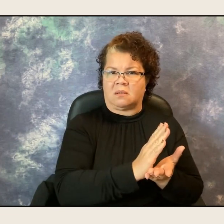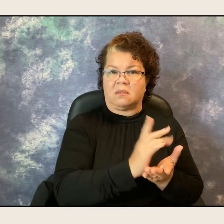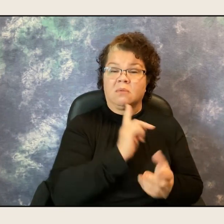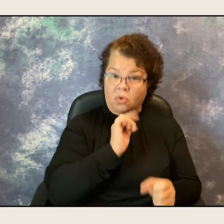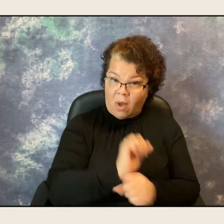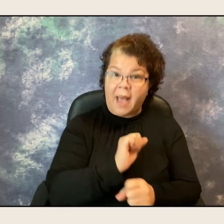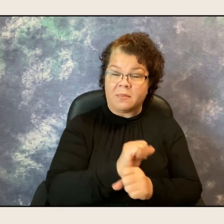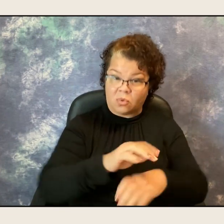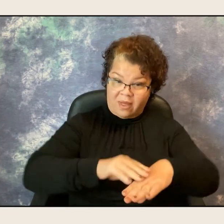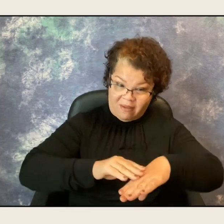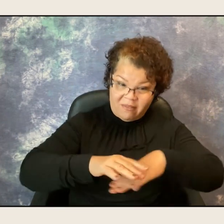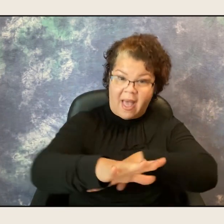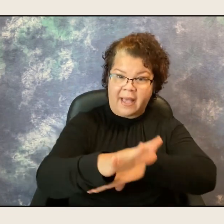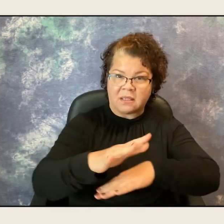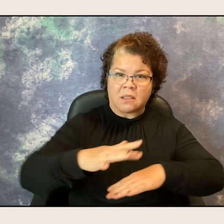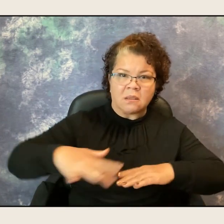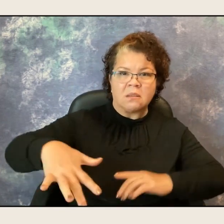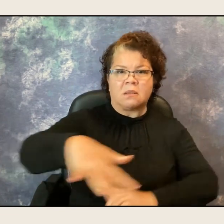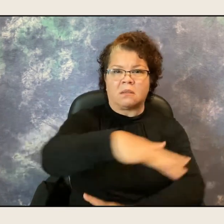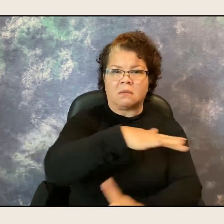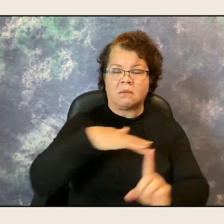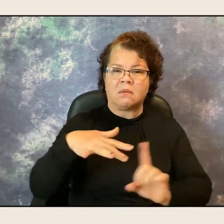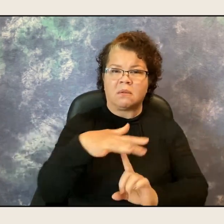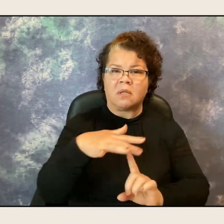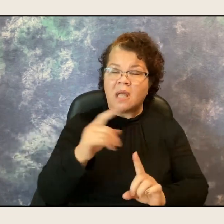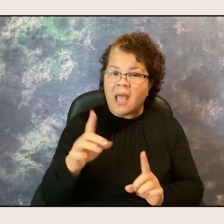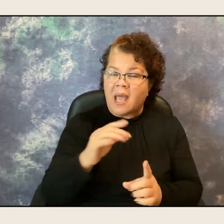it goes part with all the denials that are all around.